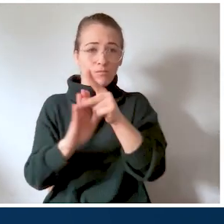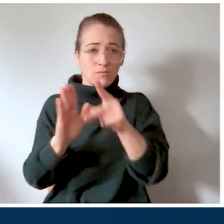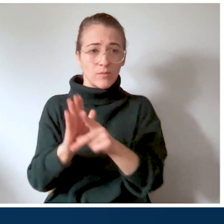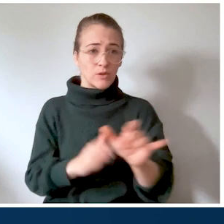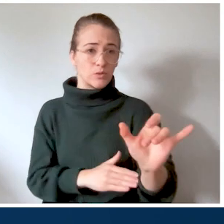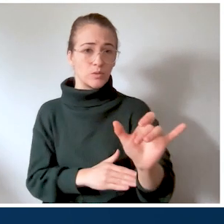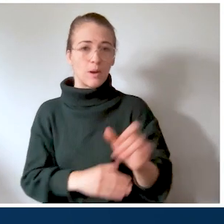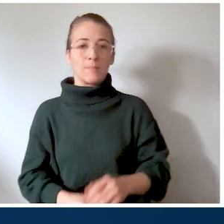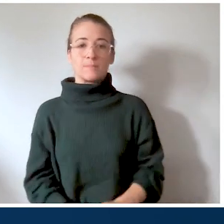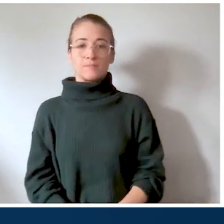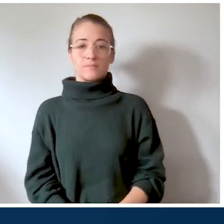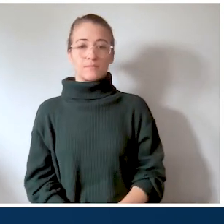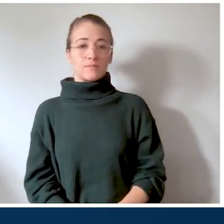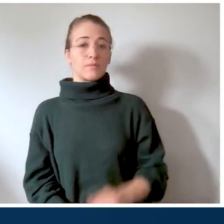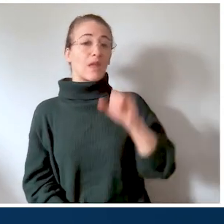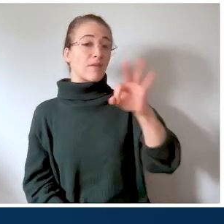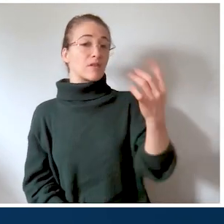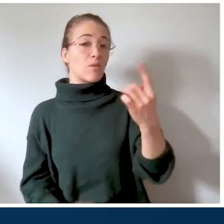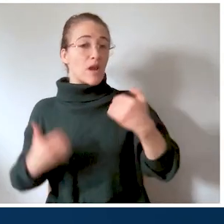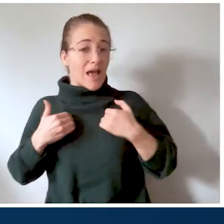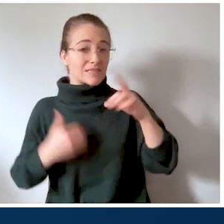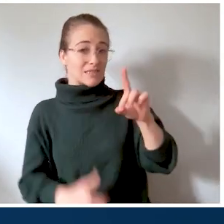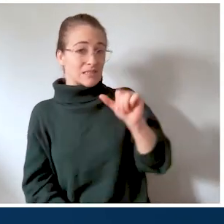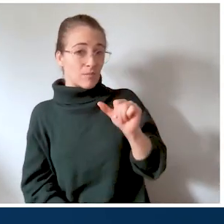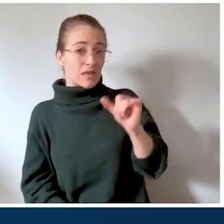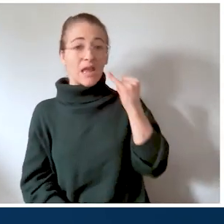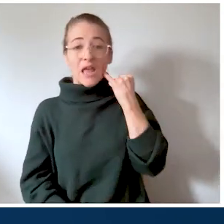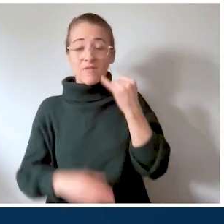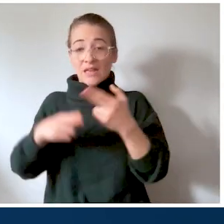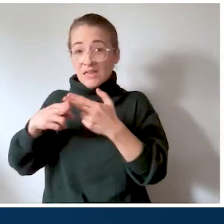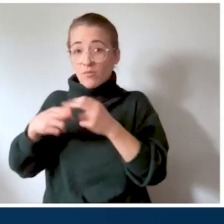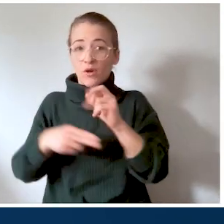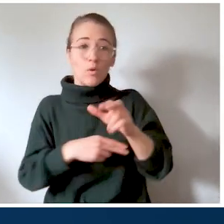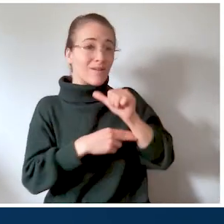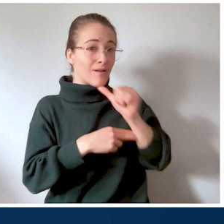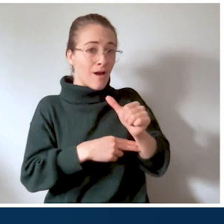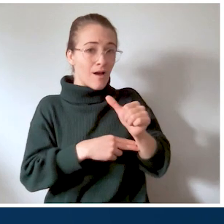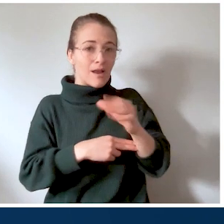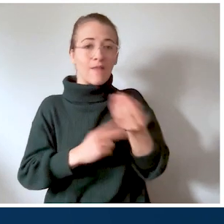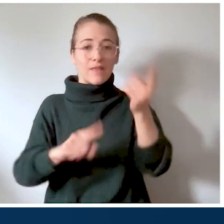So if someone has a disability, whether it's a temporary disability or not and they're unable to do it,